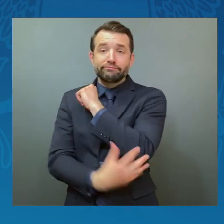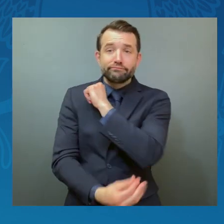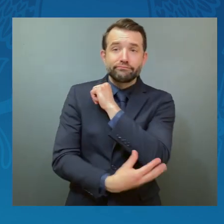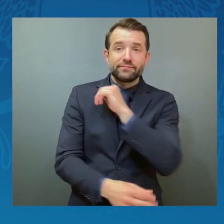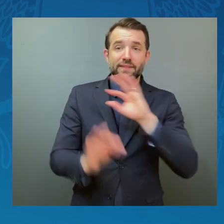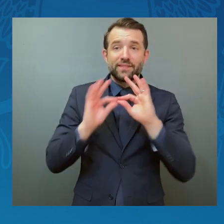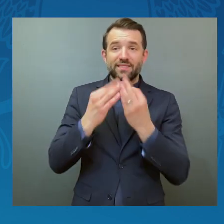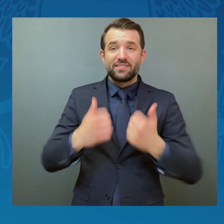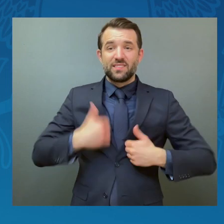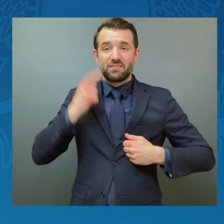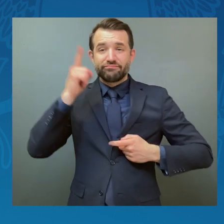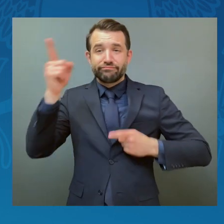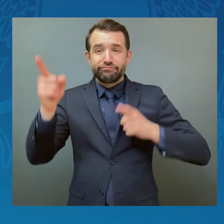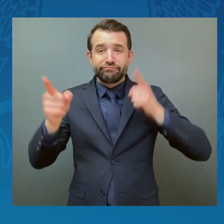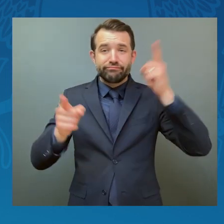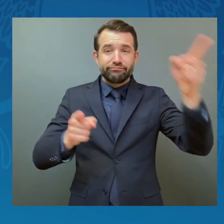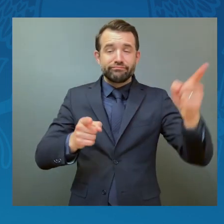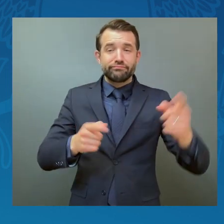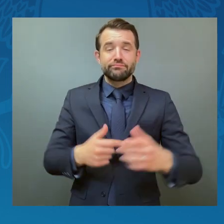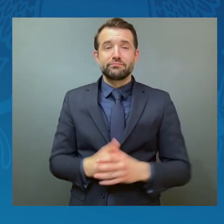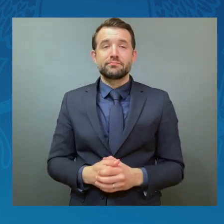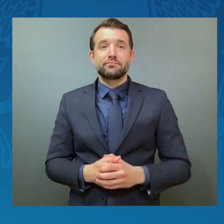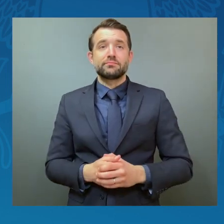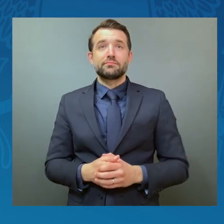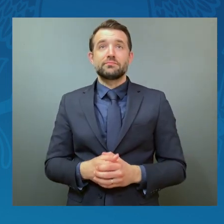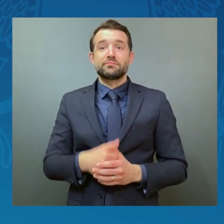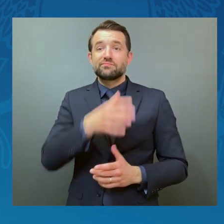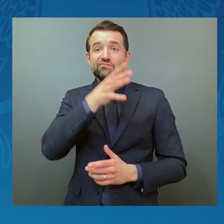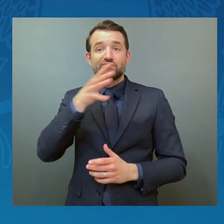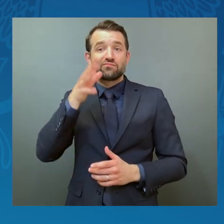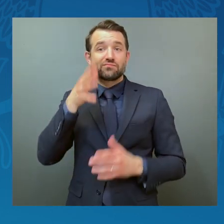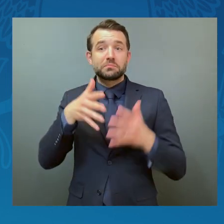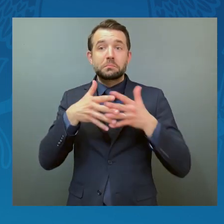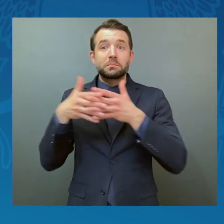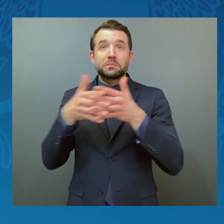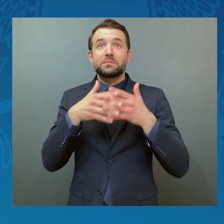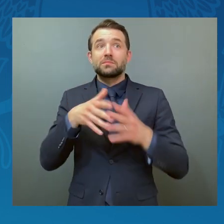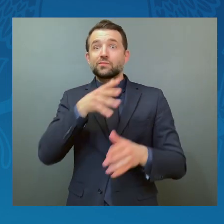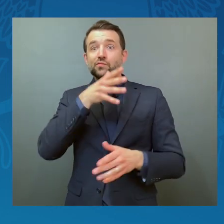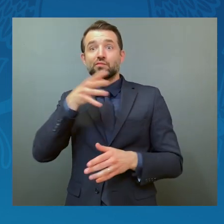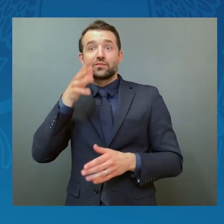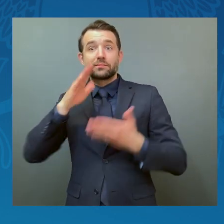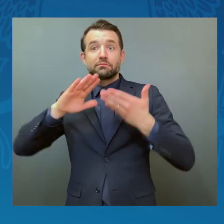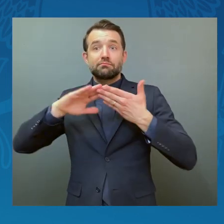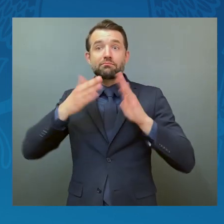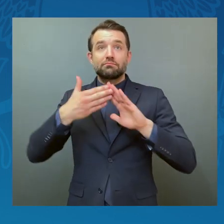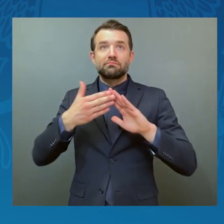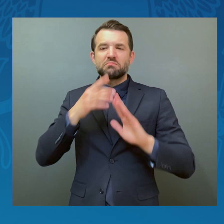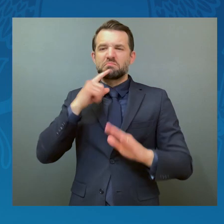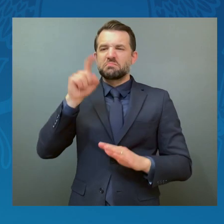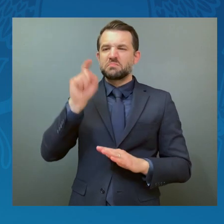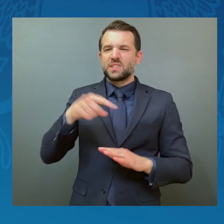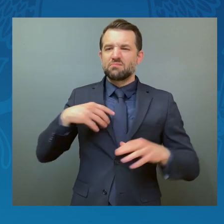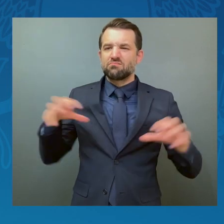Doing right by rural America and rural communities is an important component of this administration's commitment